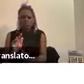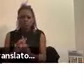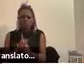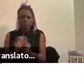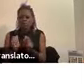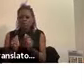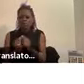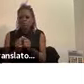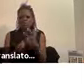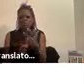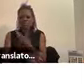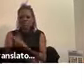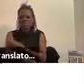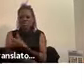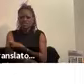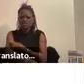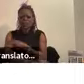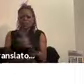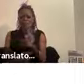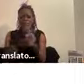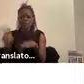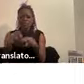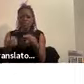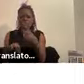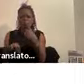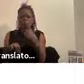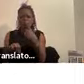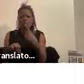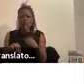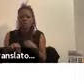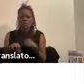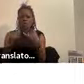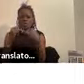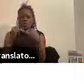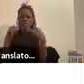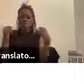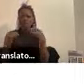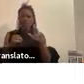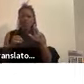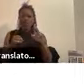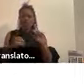Now, if you take a look at the red line or the orange line in the unvaccinated, it's creeping up and